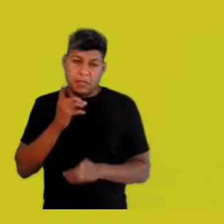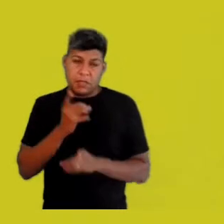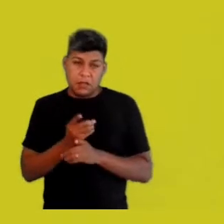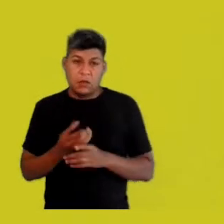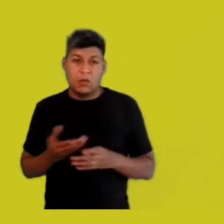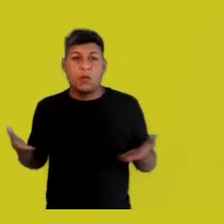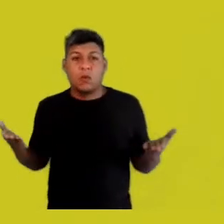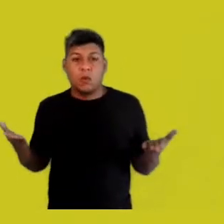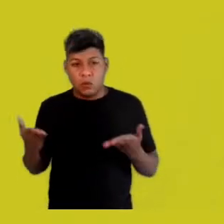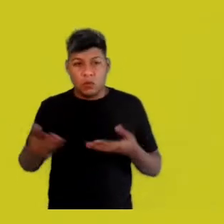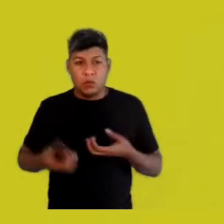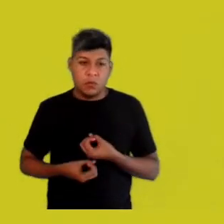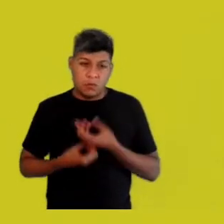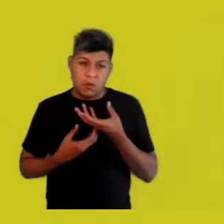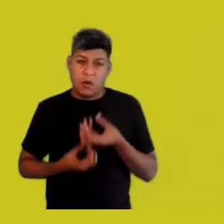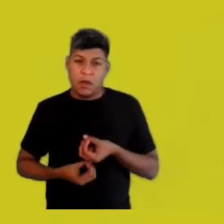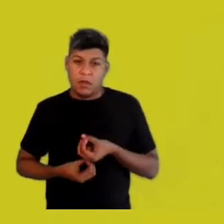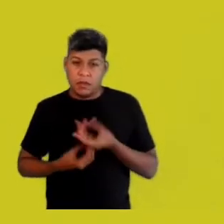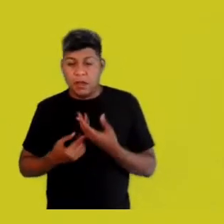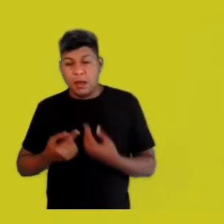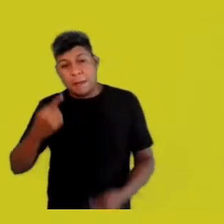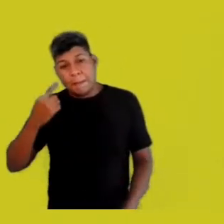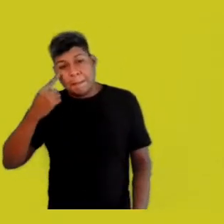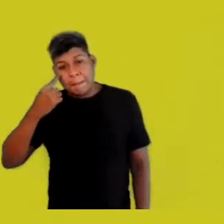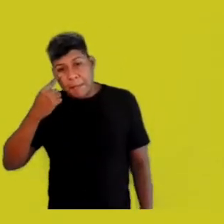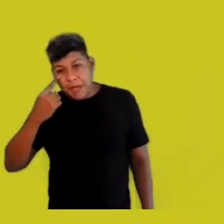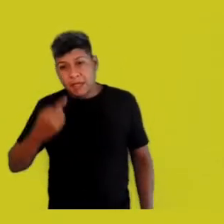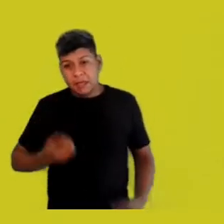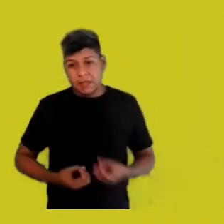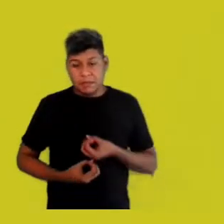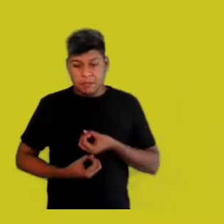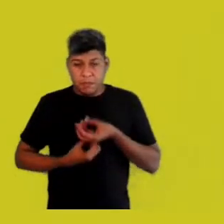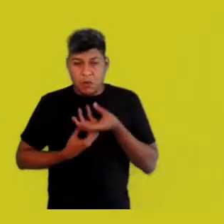Poetics of Enchantment, thinking about these poetics,